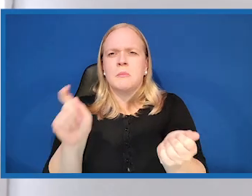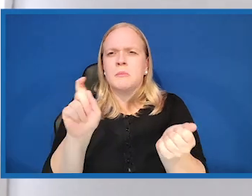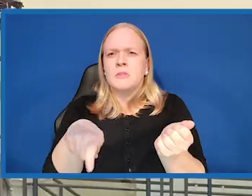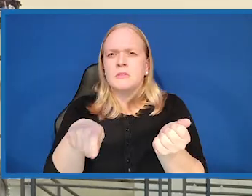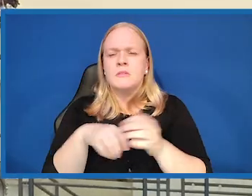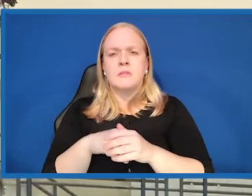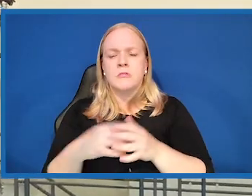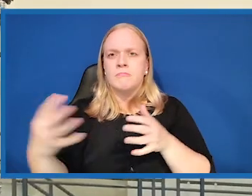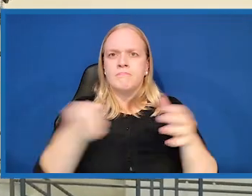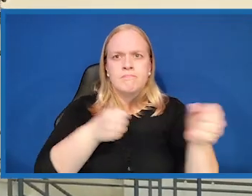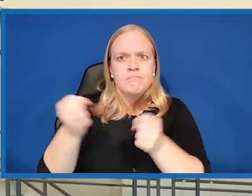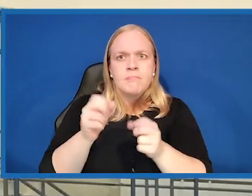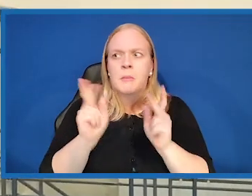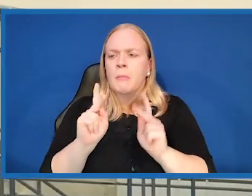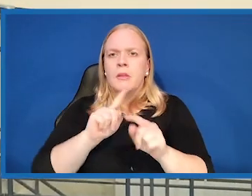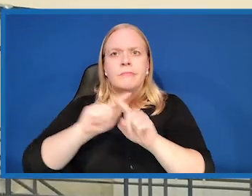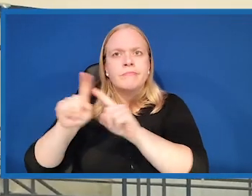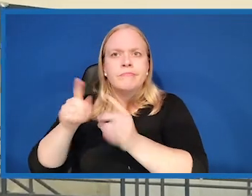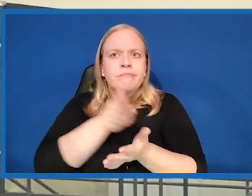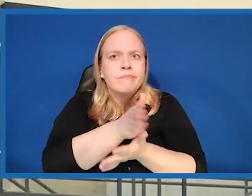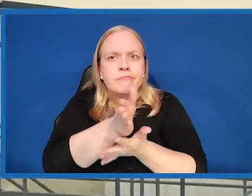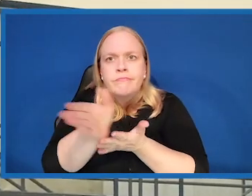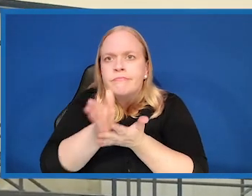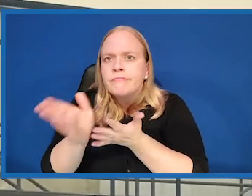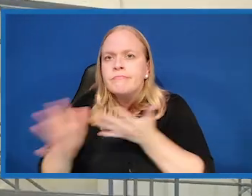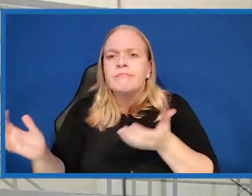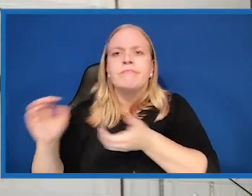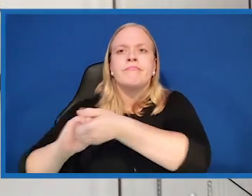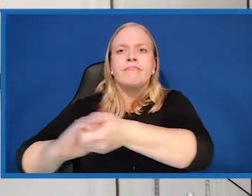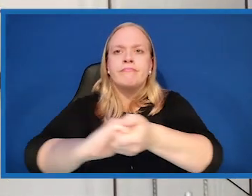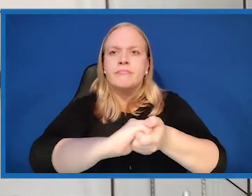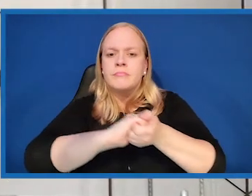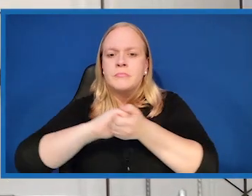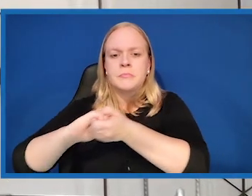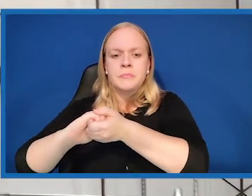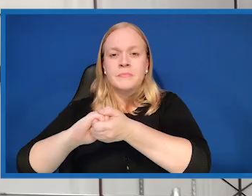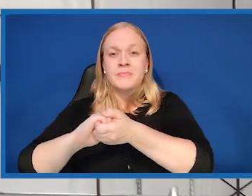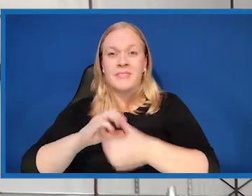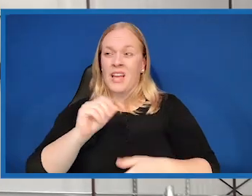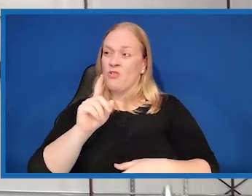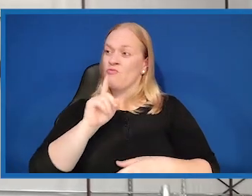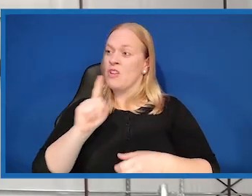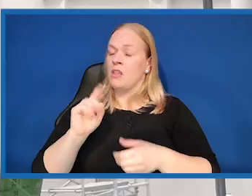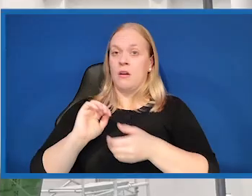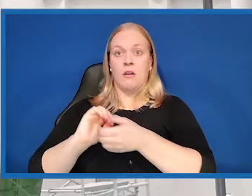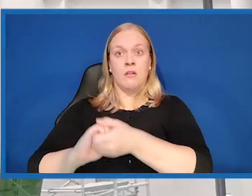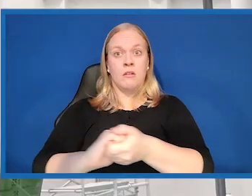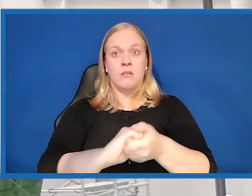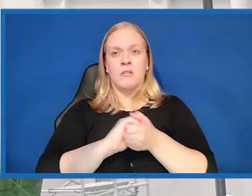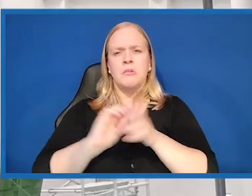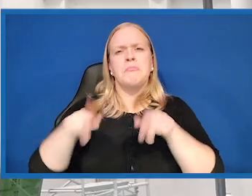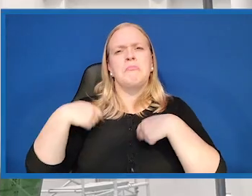FROM ALL SKILL LEVELS CONTRIBUTING TO THAT, THAT HAS ACTUALLY BEEN HAPPENING, UM, AND WITH ENGINEERS, SCIENTISTS,